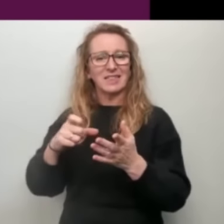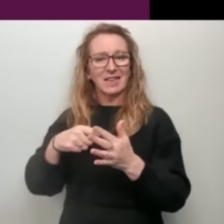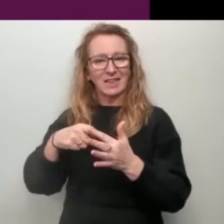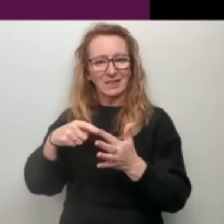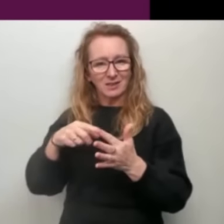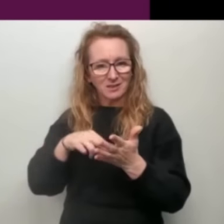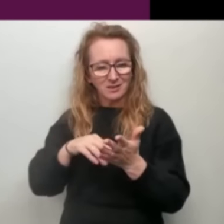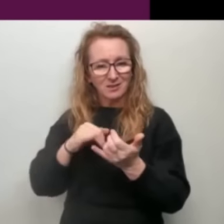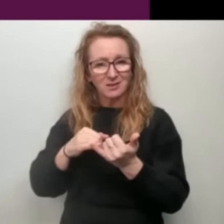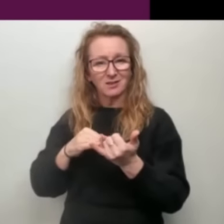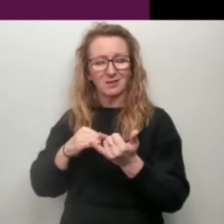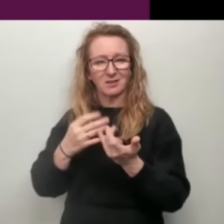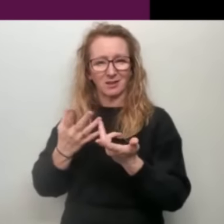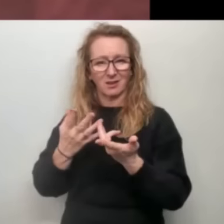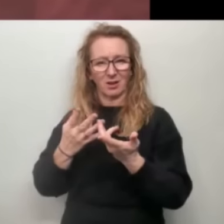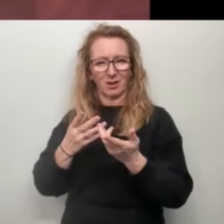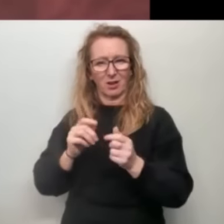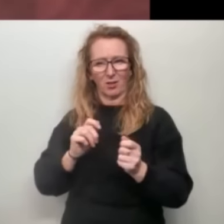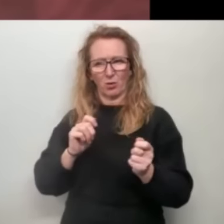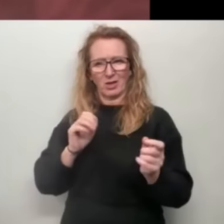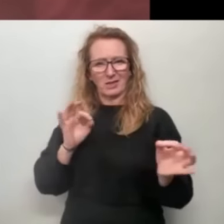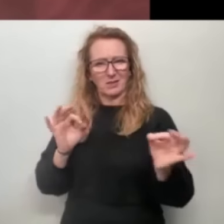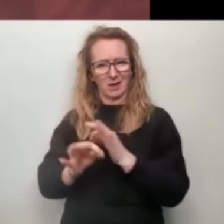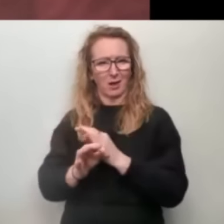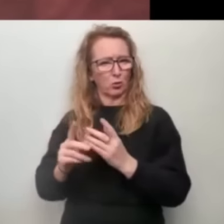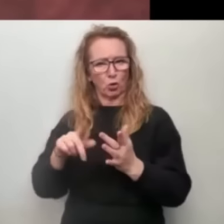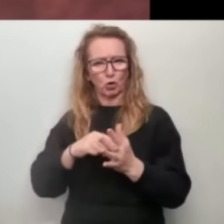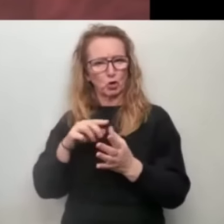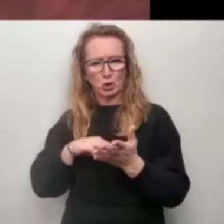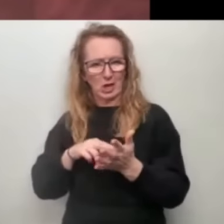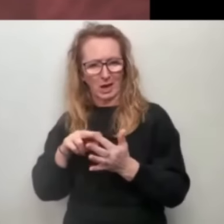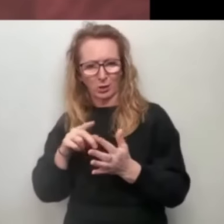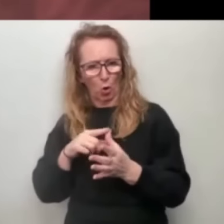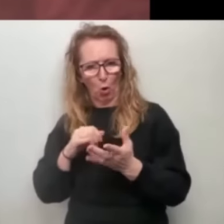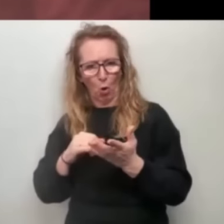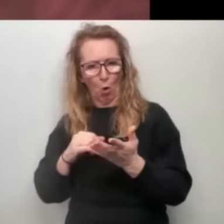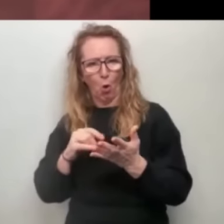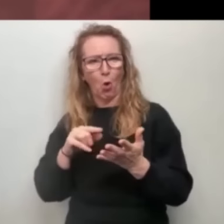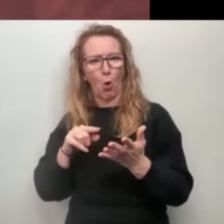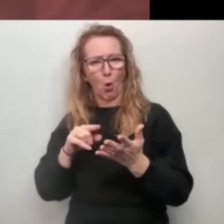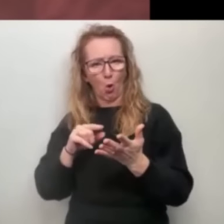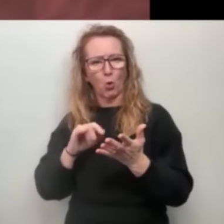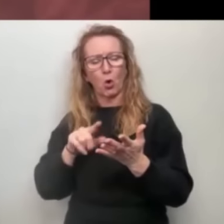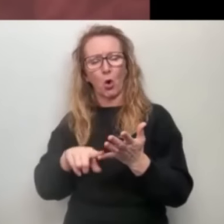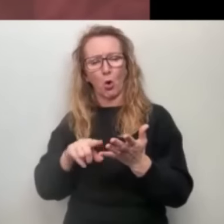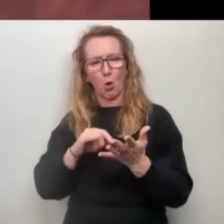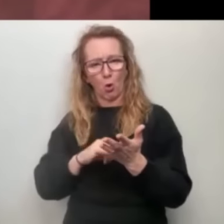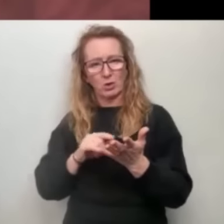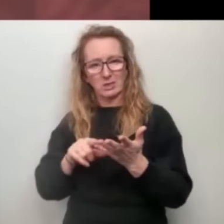and the writings of Jane Austen, in recent decades. It feels that if the discussion may have turned away from